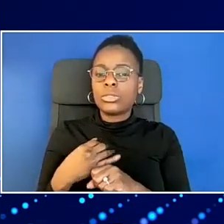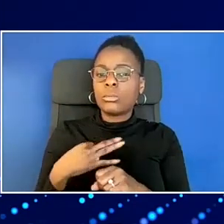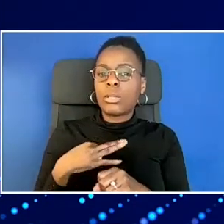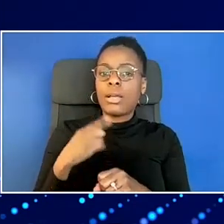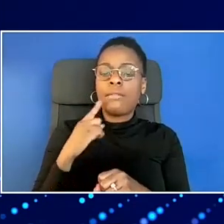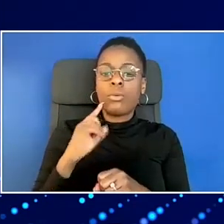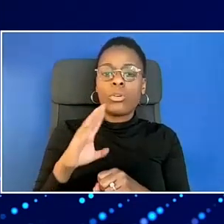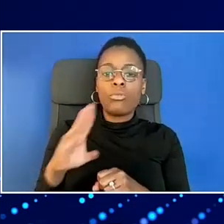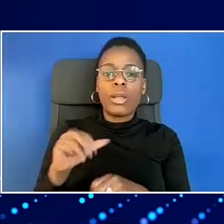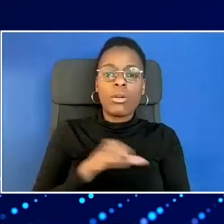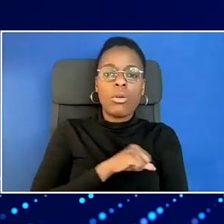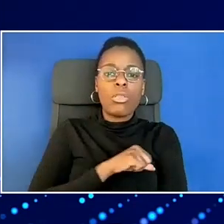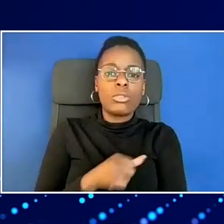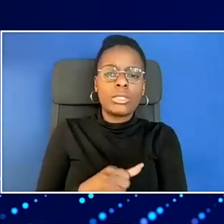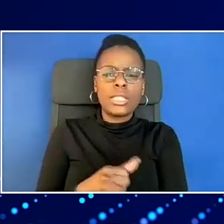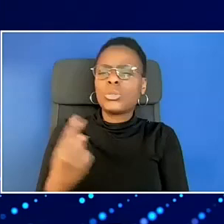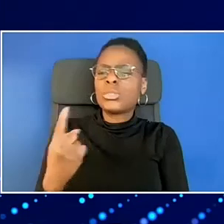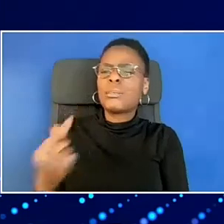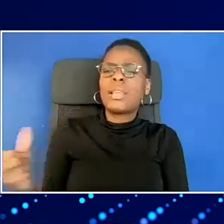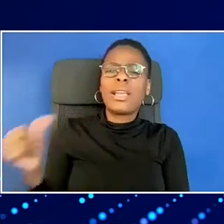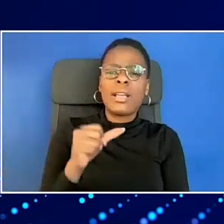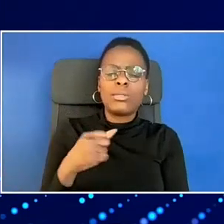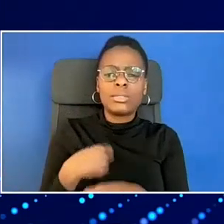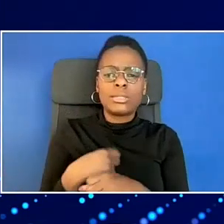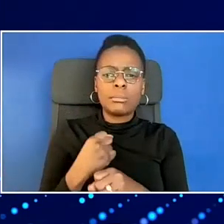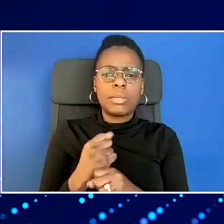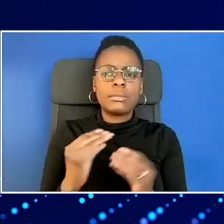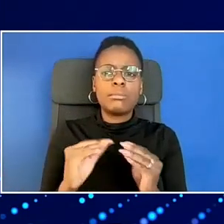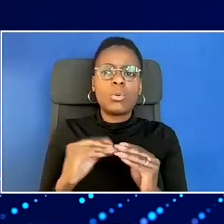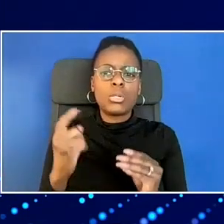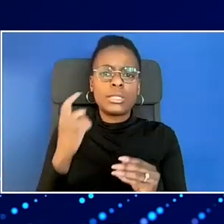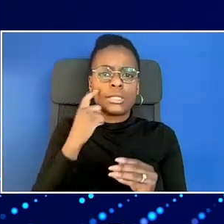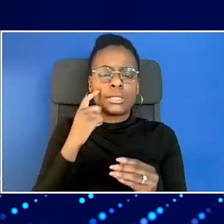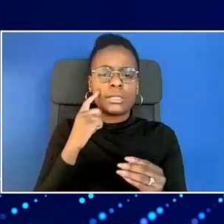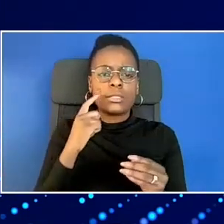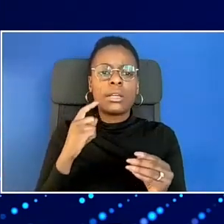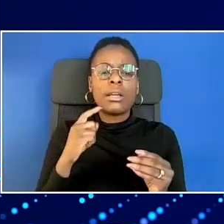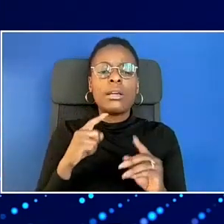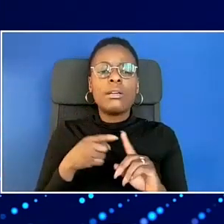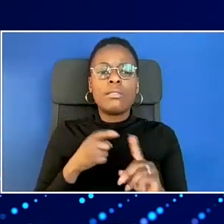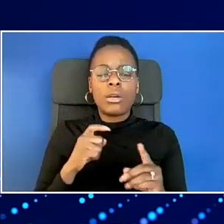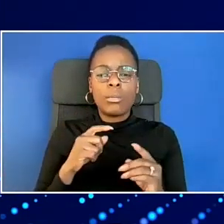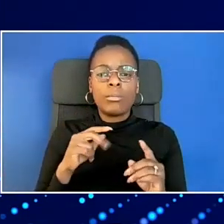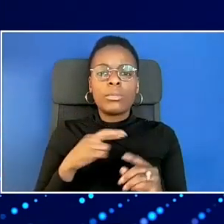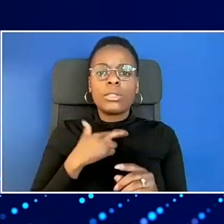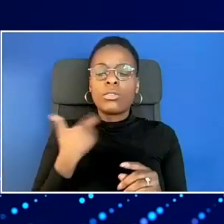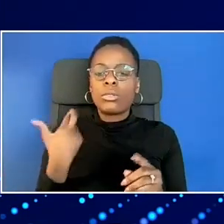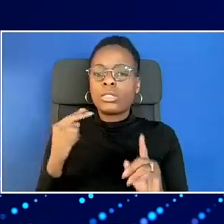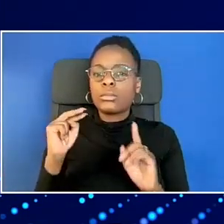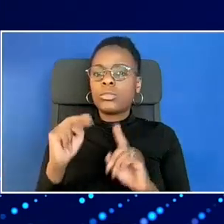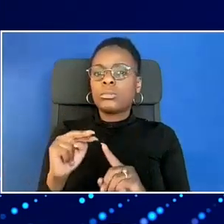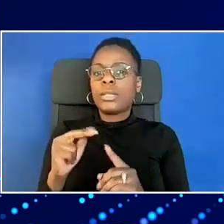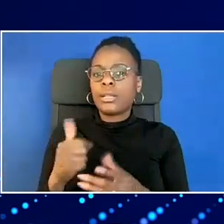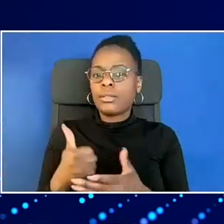or something else that makes more sense from sort of a risk perspective that could maybe help us get to consensus, or we